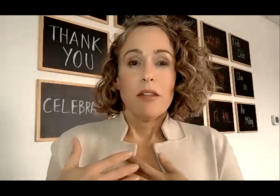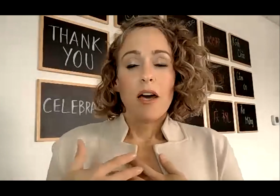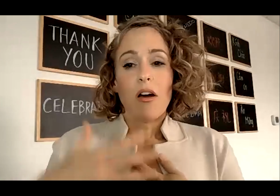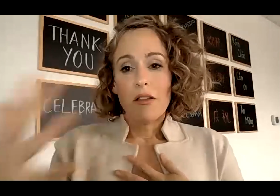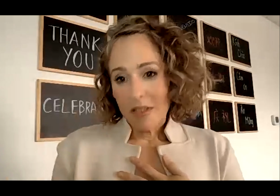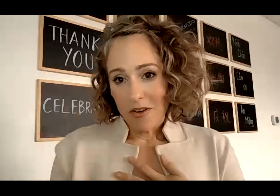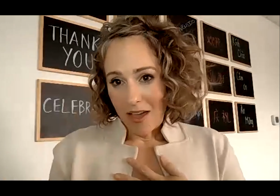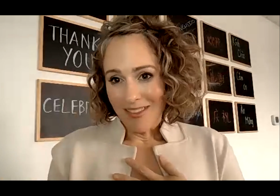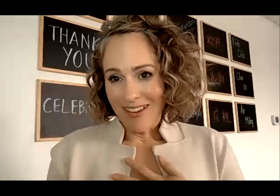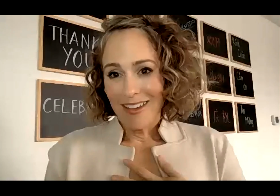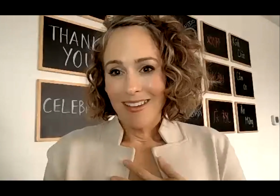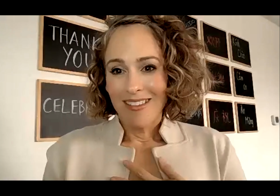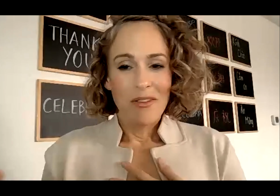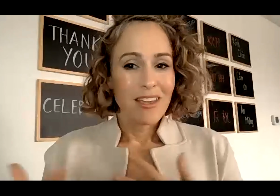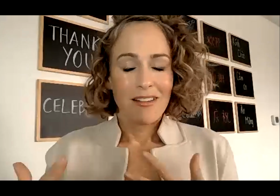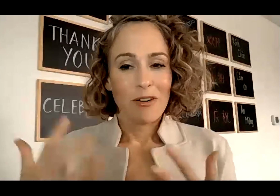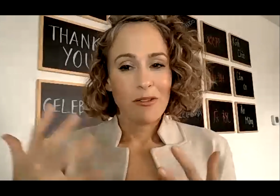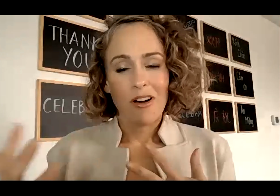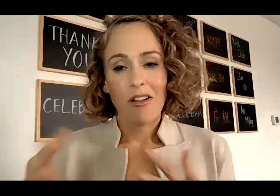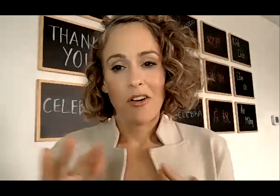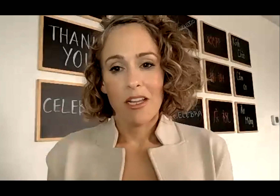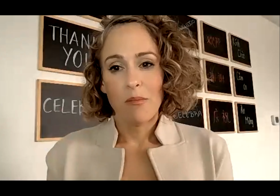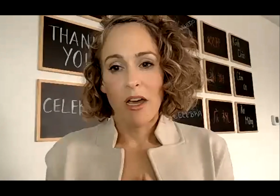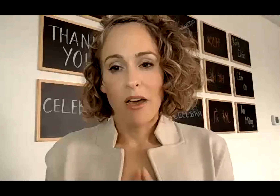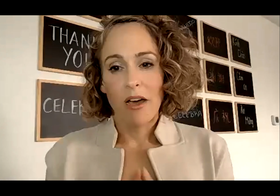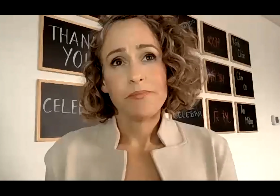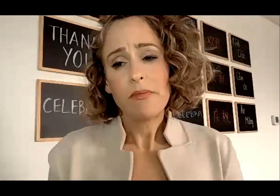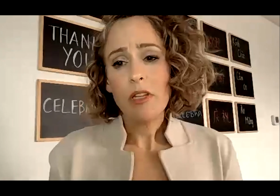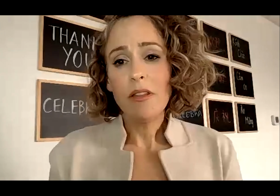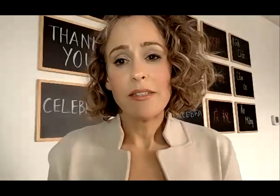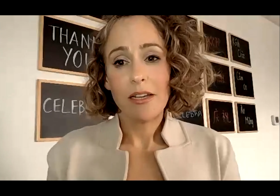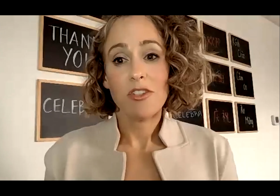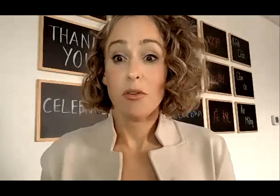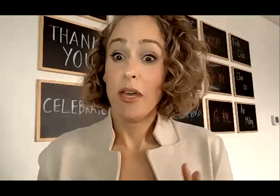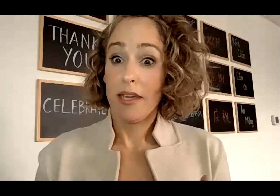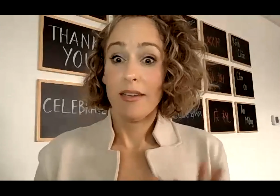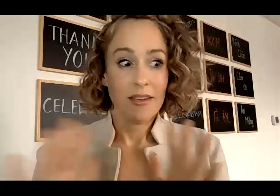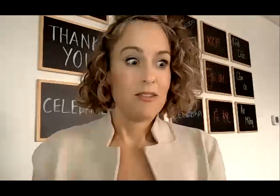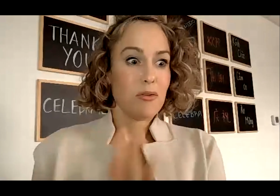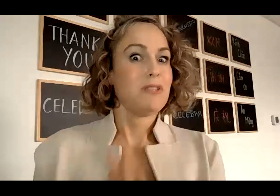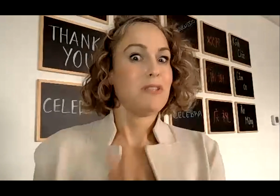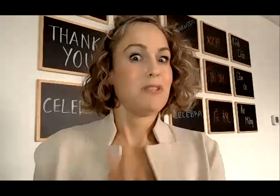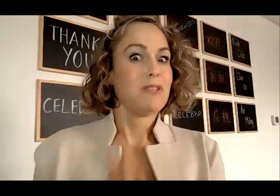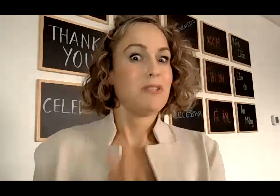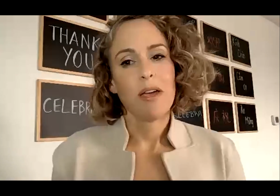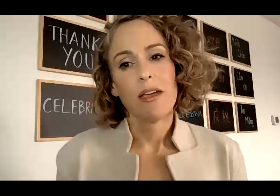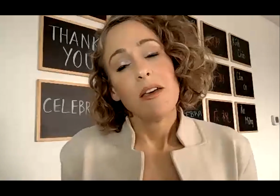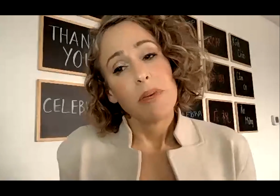Not all of us are that lucky that we get a phone call or an email that tells you, hey, so-and-so's on their way.